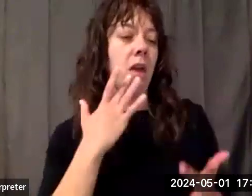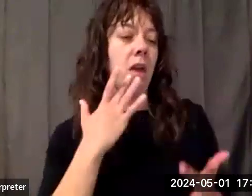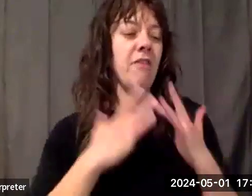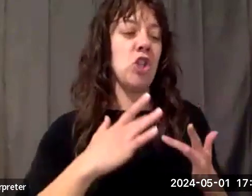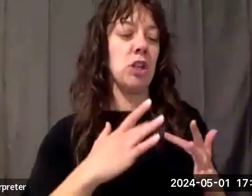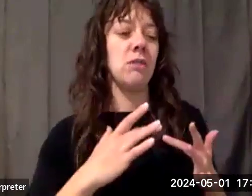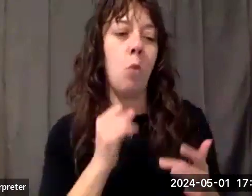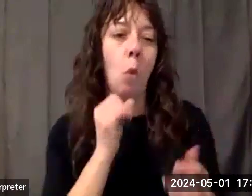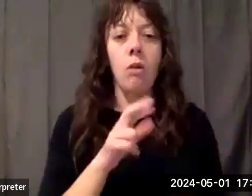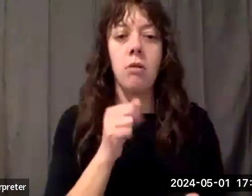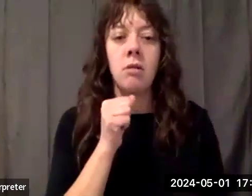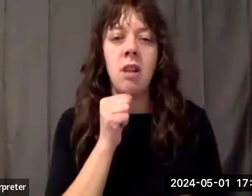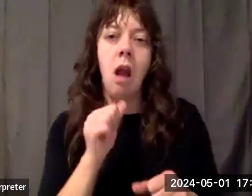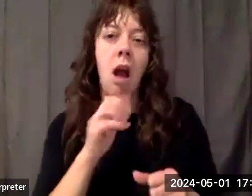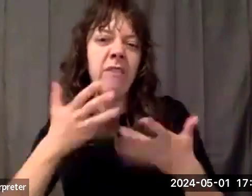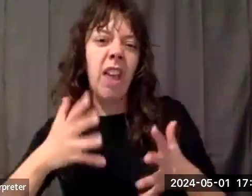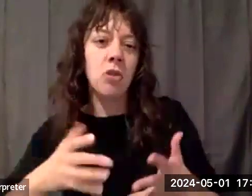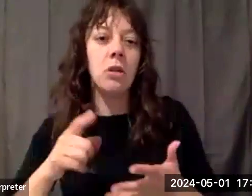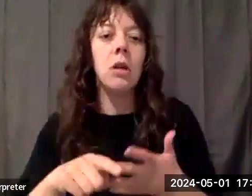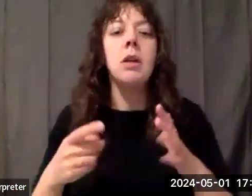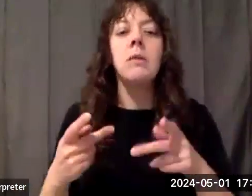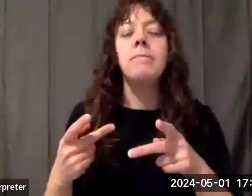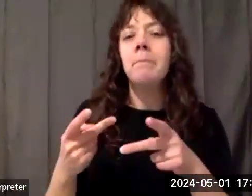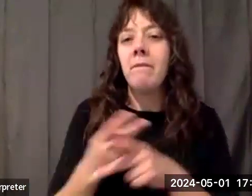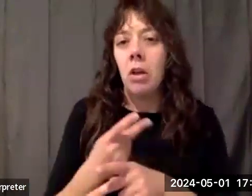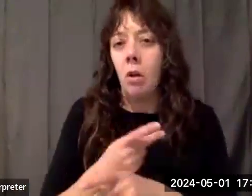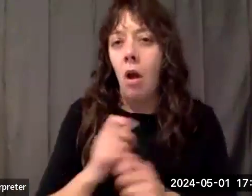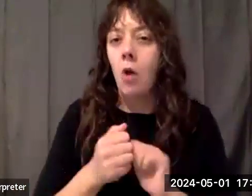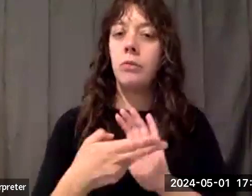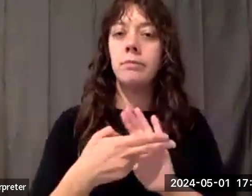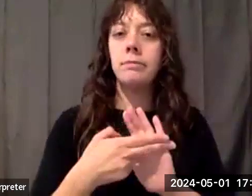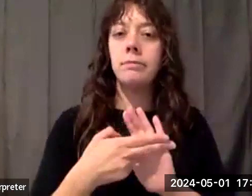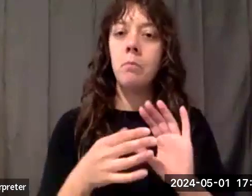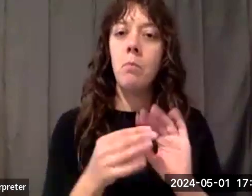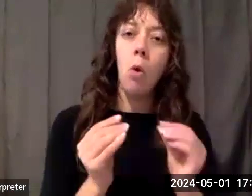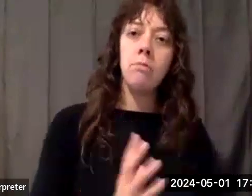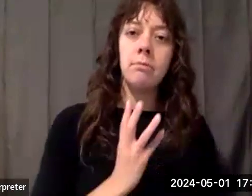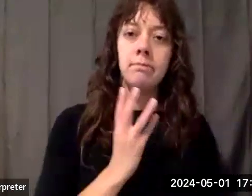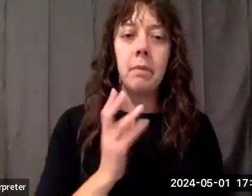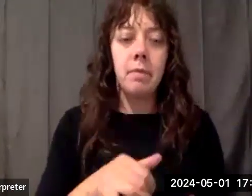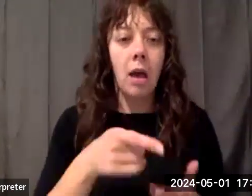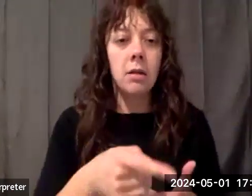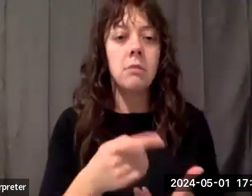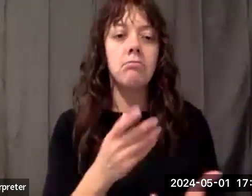to ensure that process works a little bit better? Because we're all, especially we know that we're gonna create about access to care.